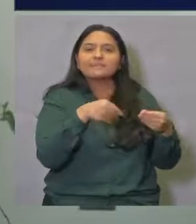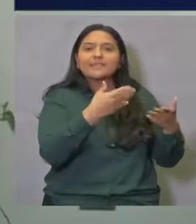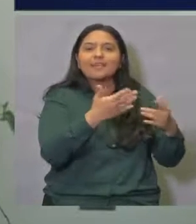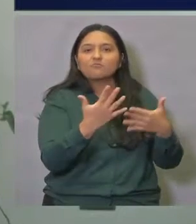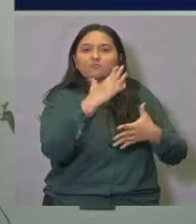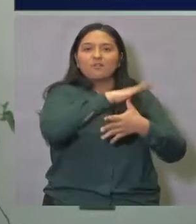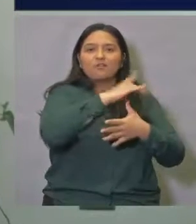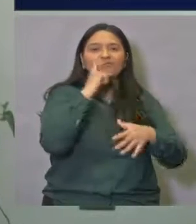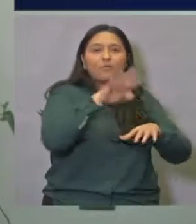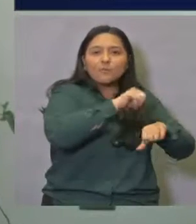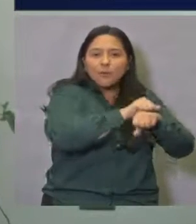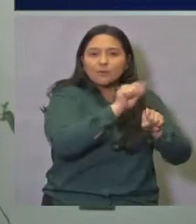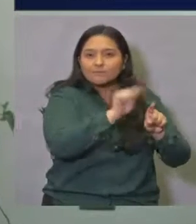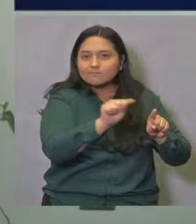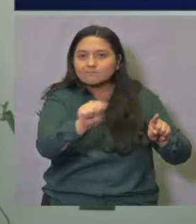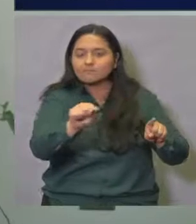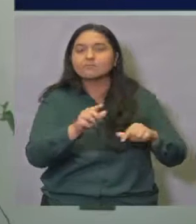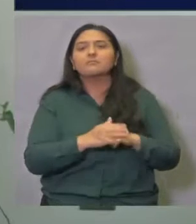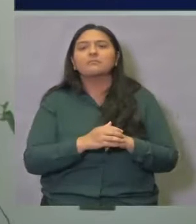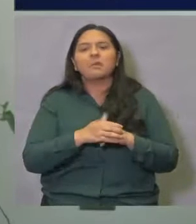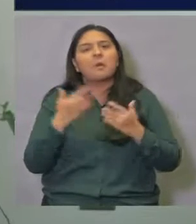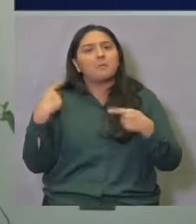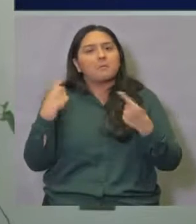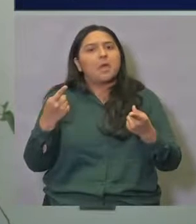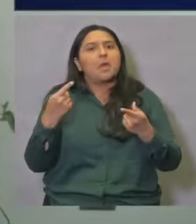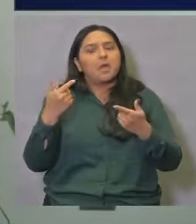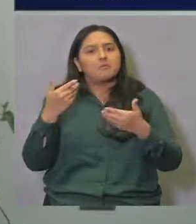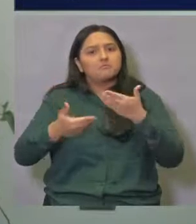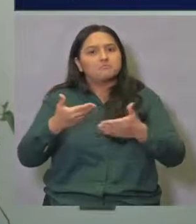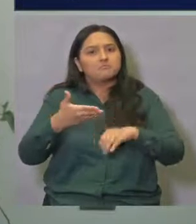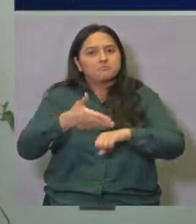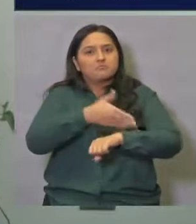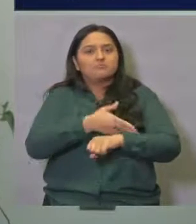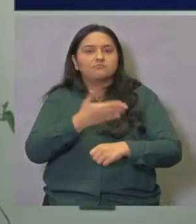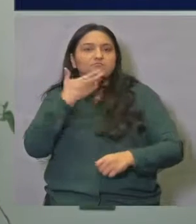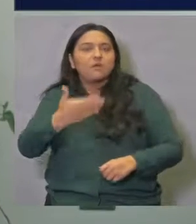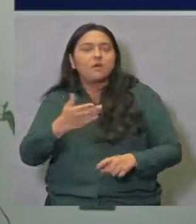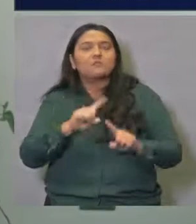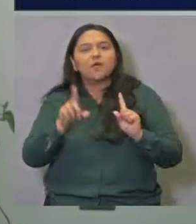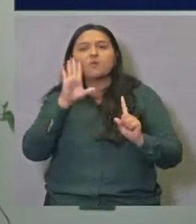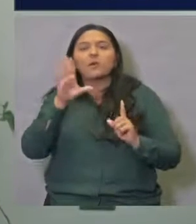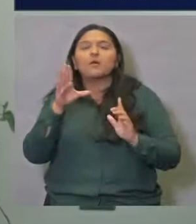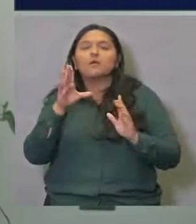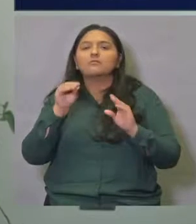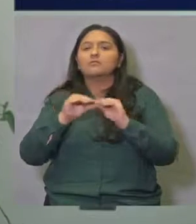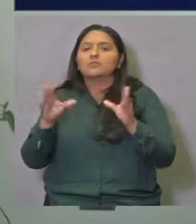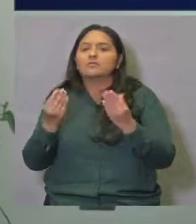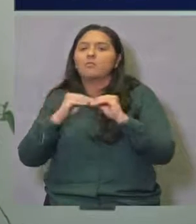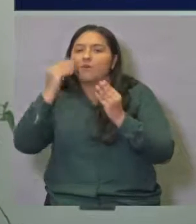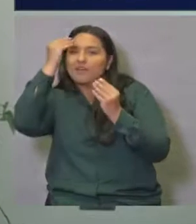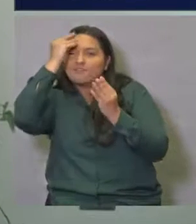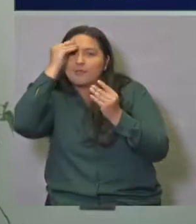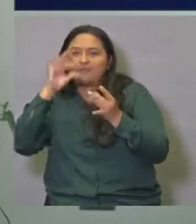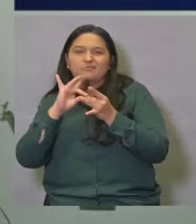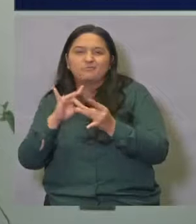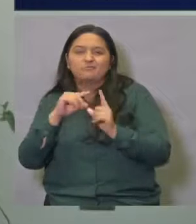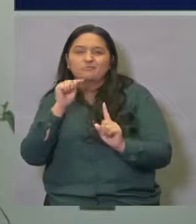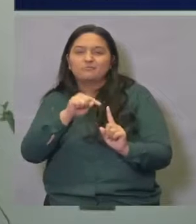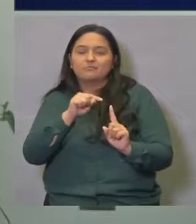COMMUNITIES THAT HAVE BEEN HIT THE HARDEST. I WILL BE ABLE TO RELEASE NEW DATA LATER ON THIS WEEK THAT